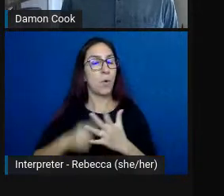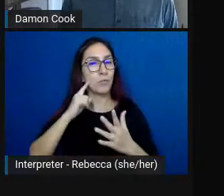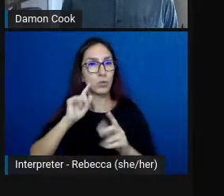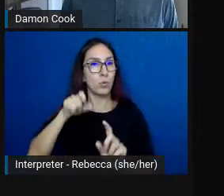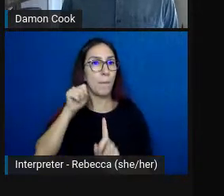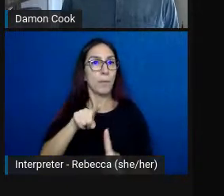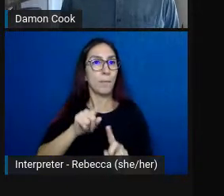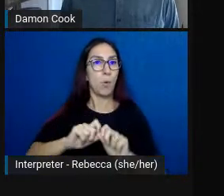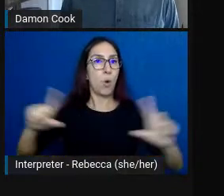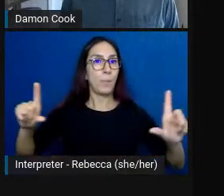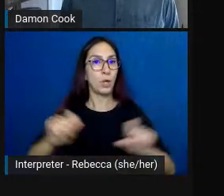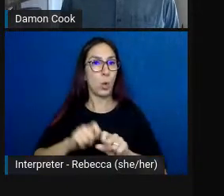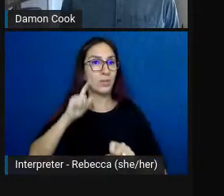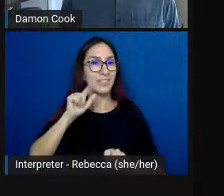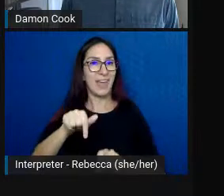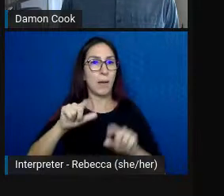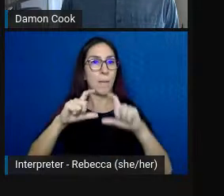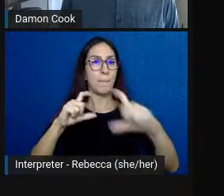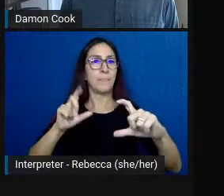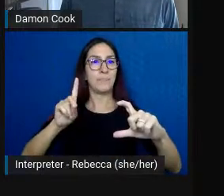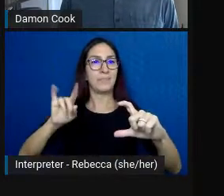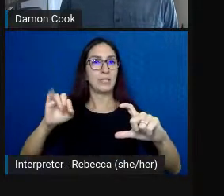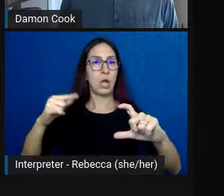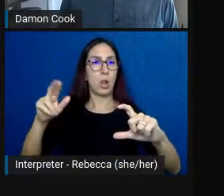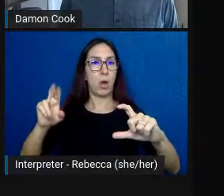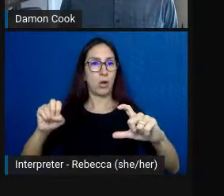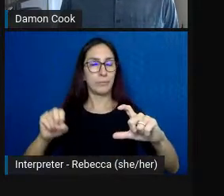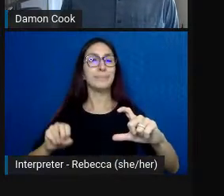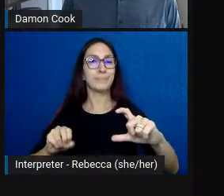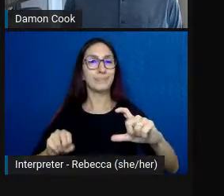because this affords Keyboard Navigation of using the enter and spacebar key to trigger the close and opening